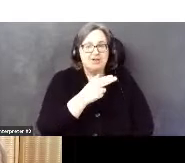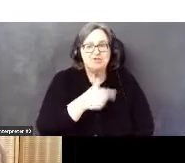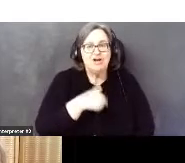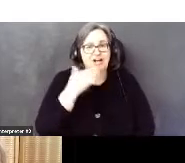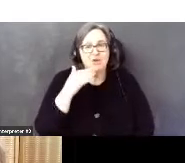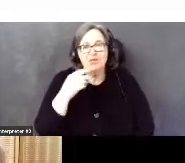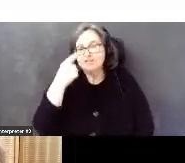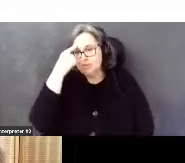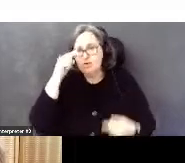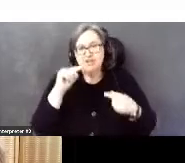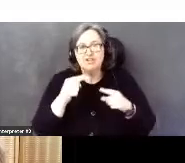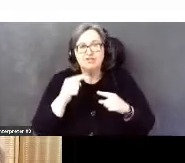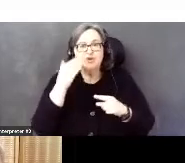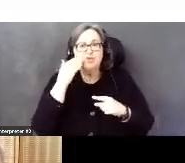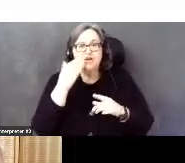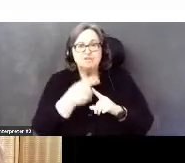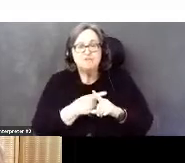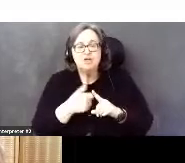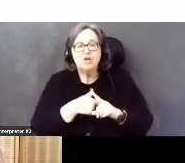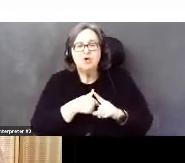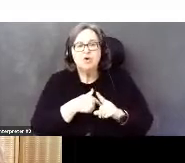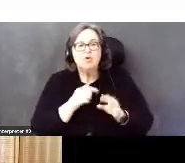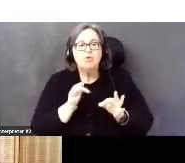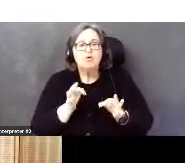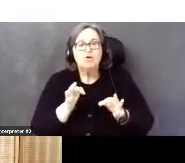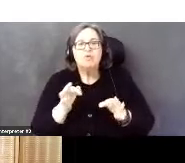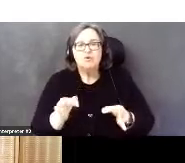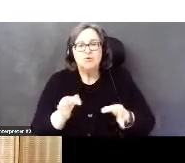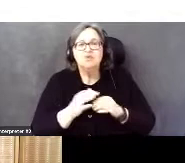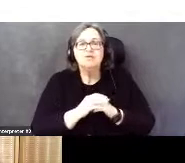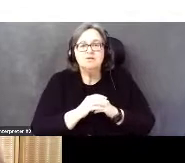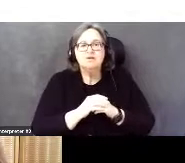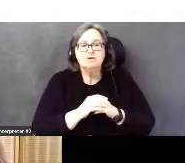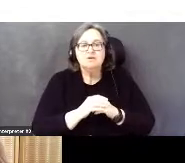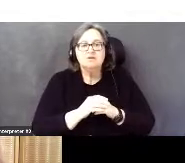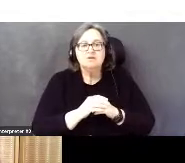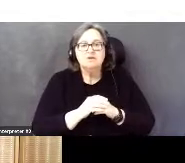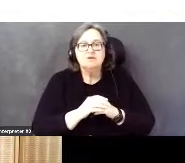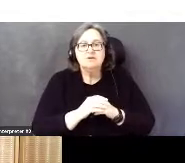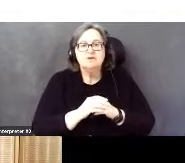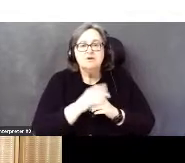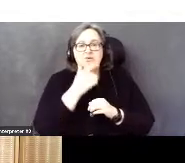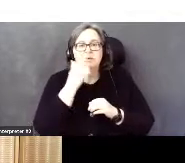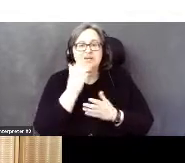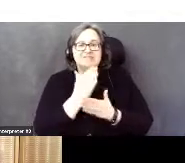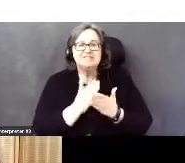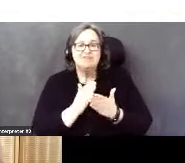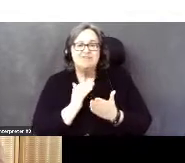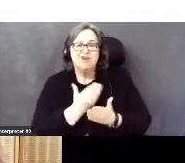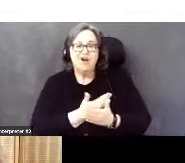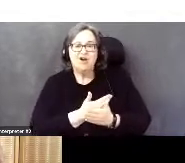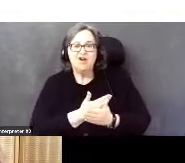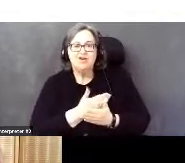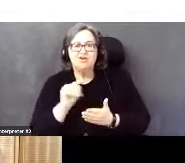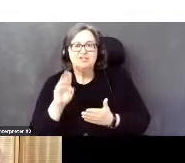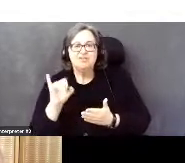injury awareness March. We ended up moving up the session to have some of the best of